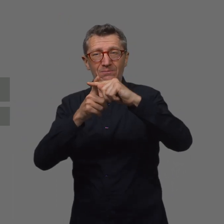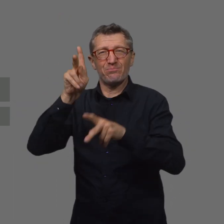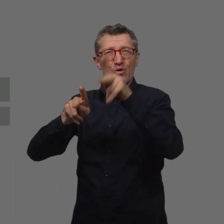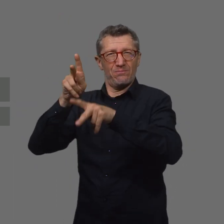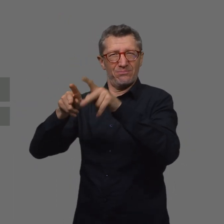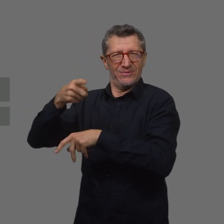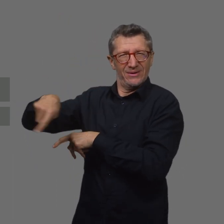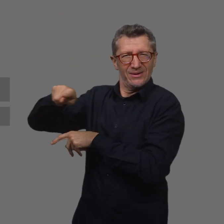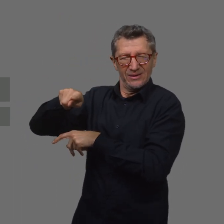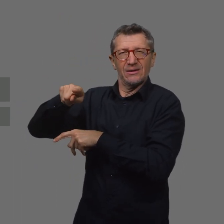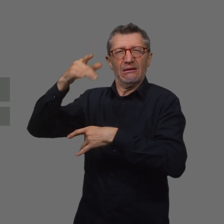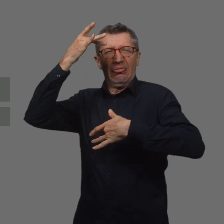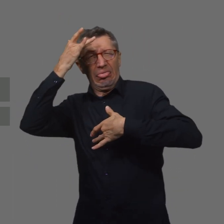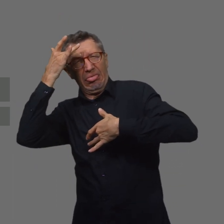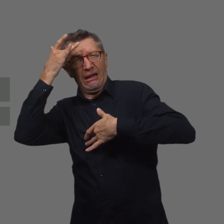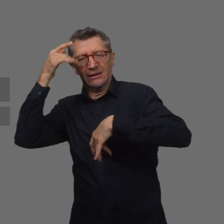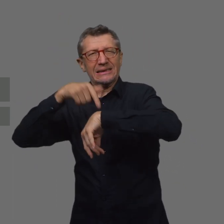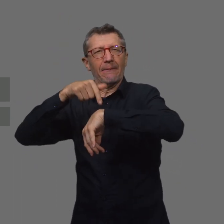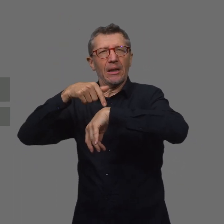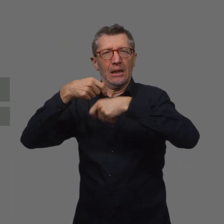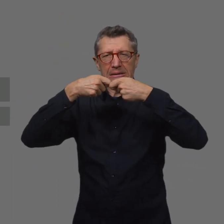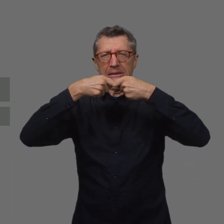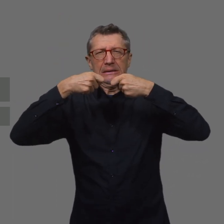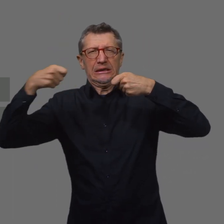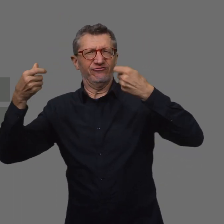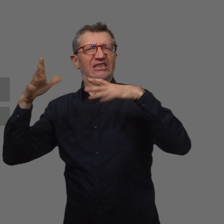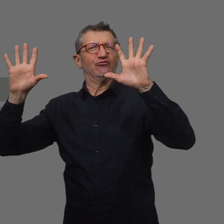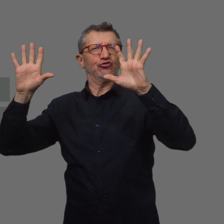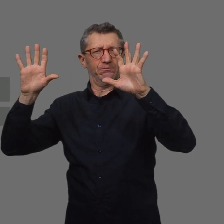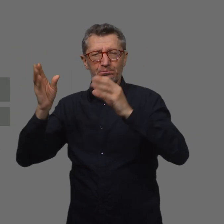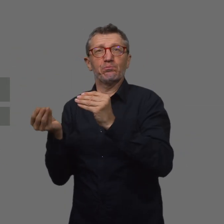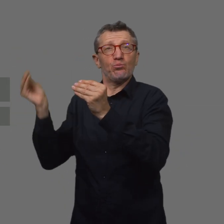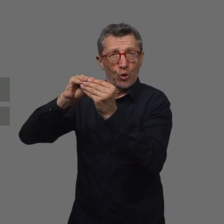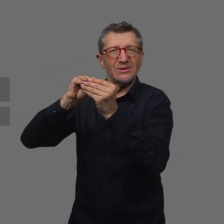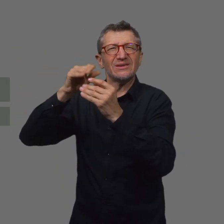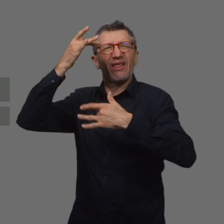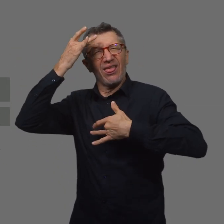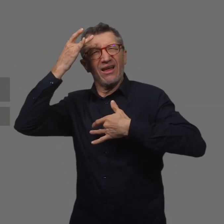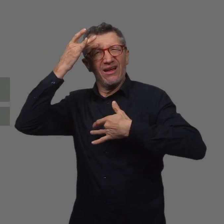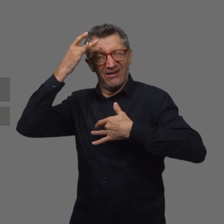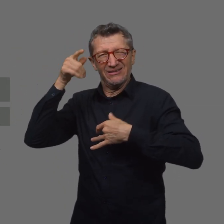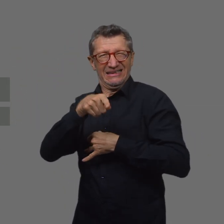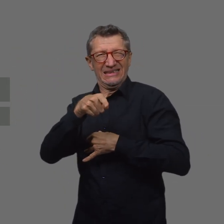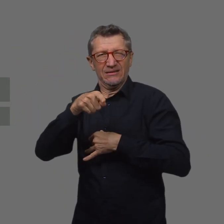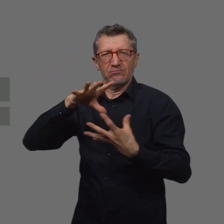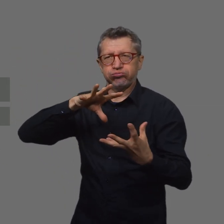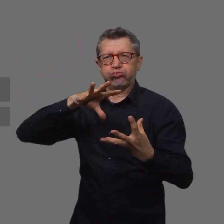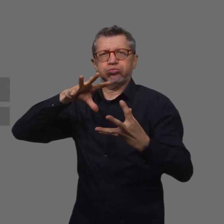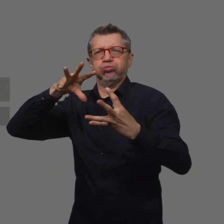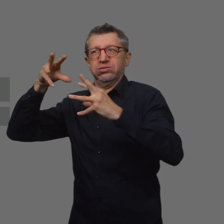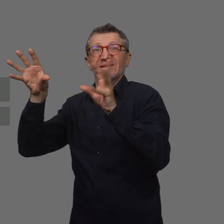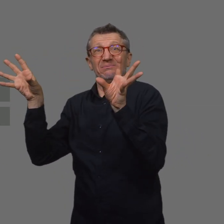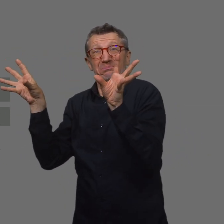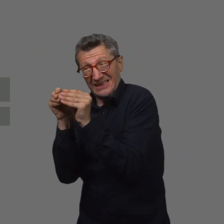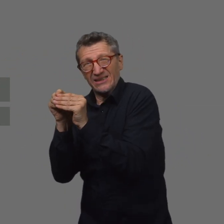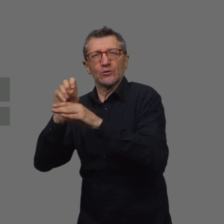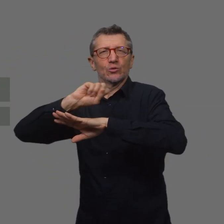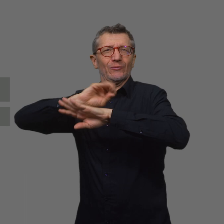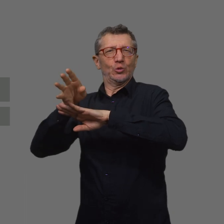and those with chronic conditions who are at the highest risk of contracting